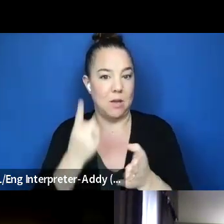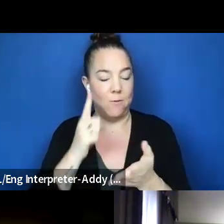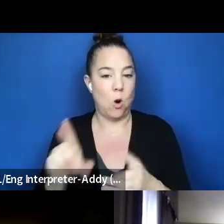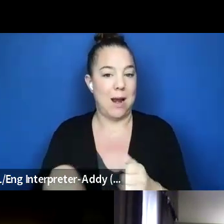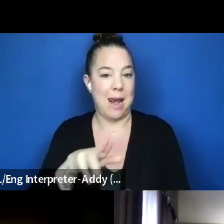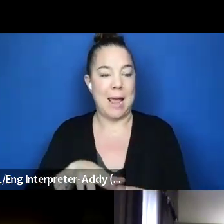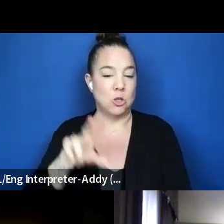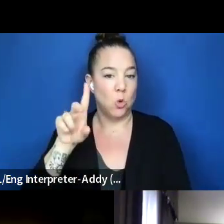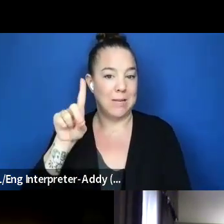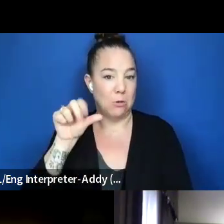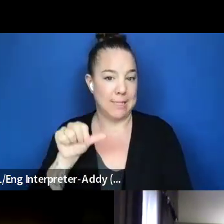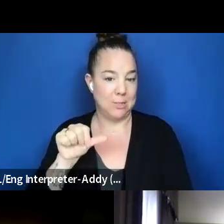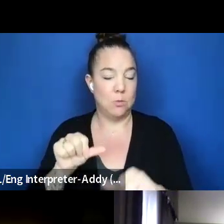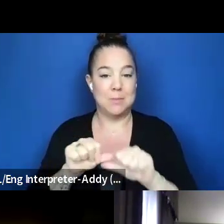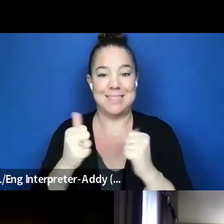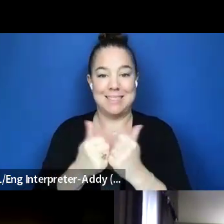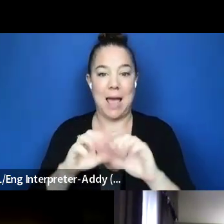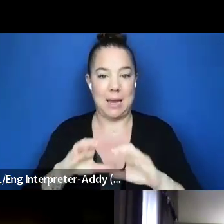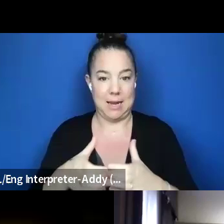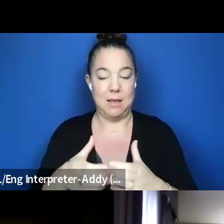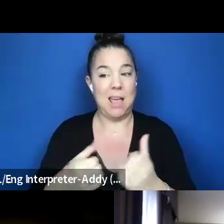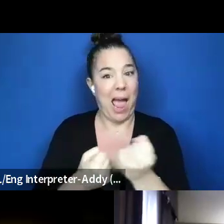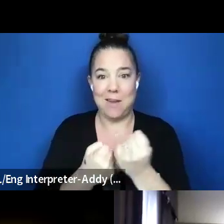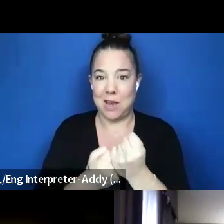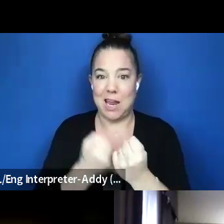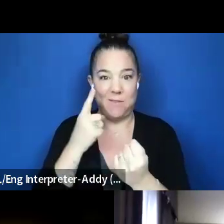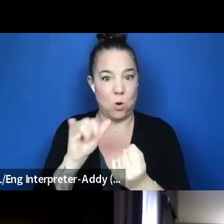Adeleigh Belyeu: and has advocated for these bills for about 3 years, now